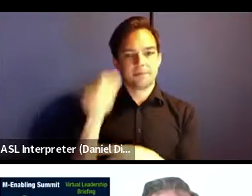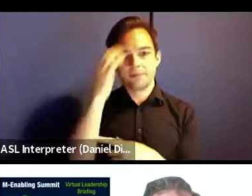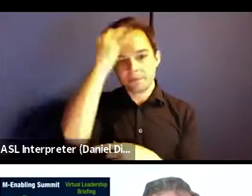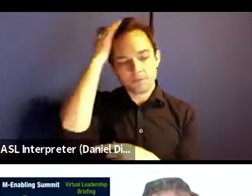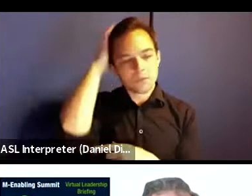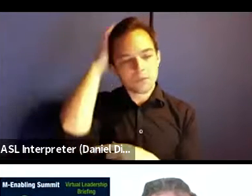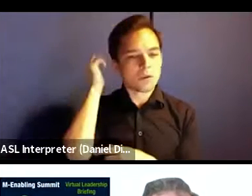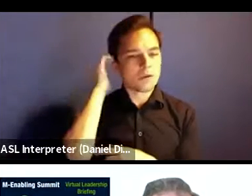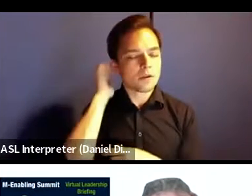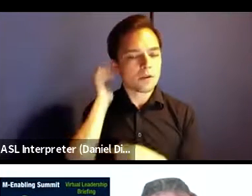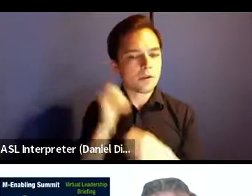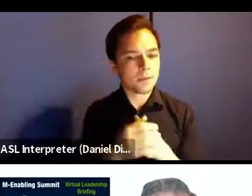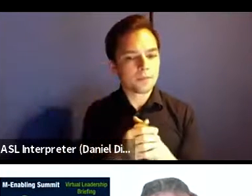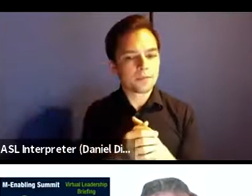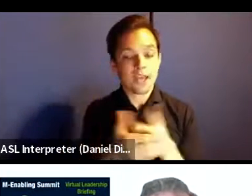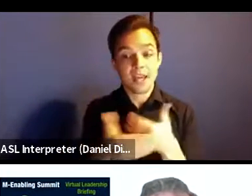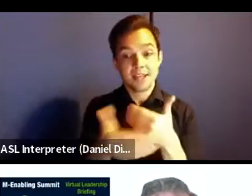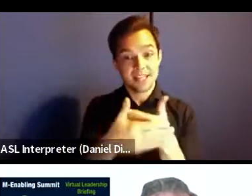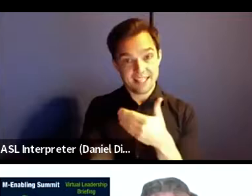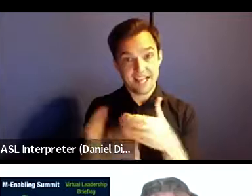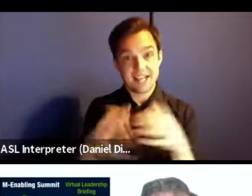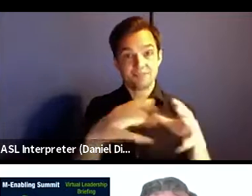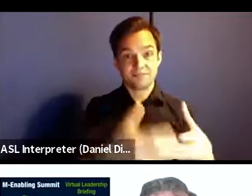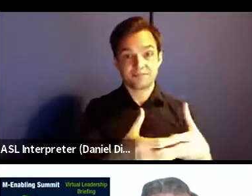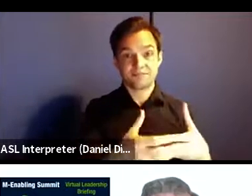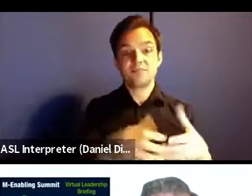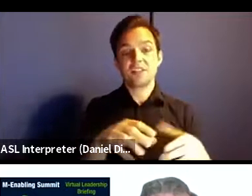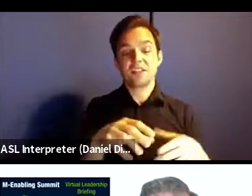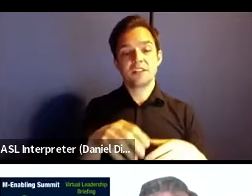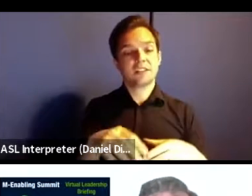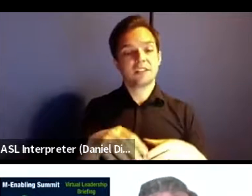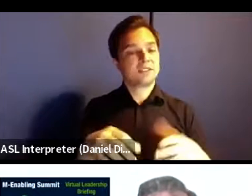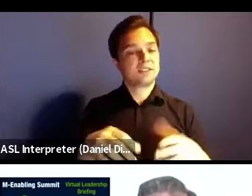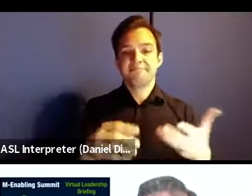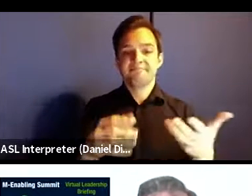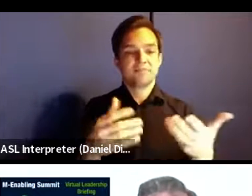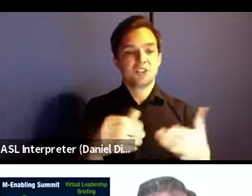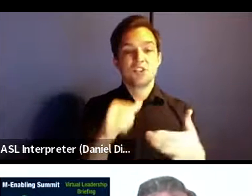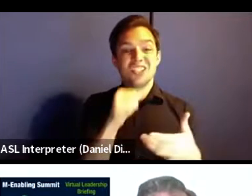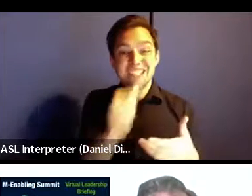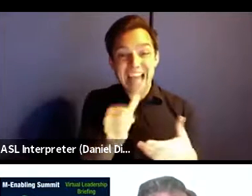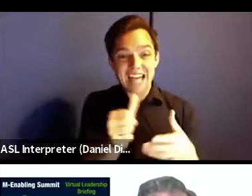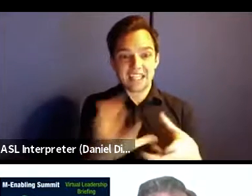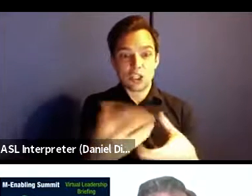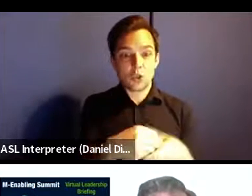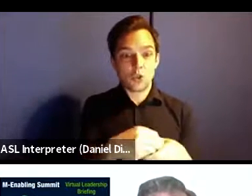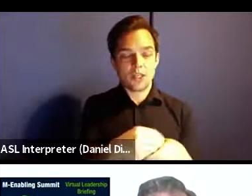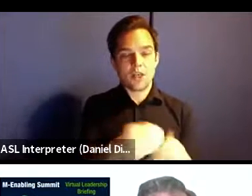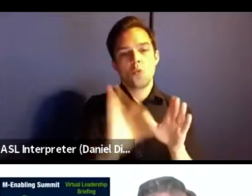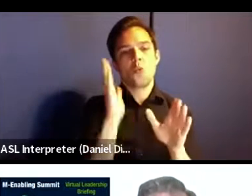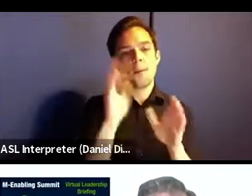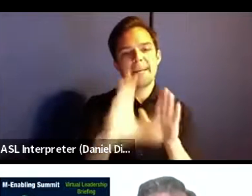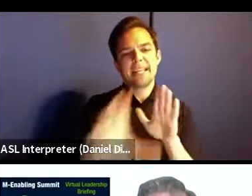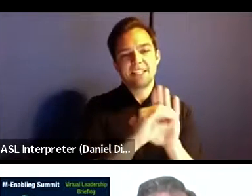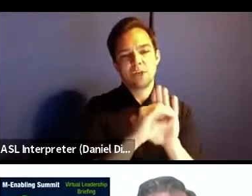for 'a la carte' inclusion is just zero. So it's about brand and innovation and growth and talent